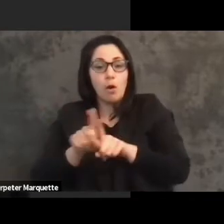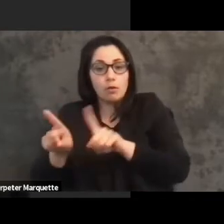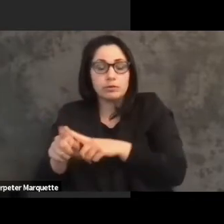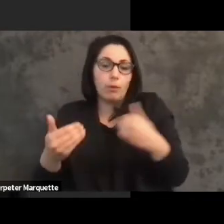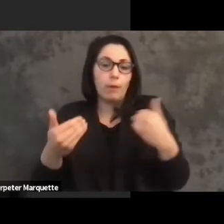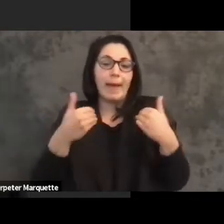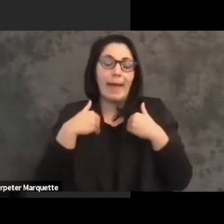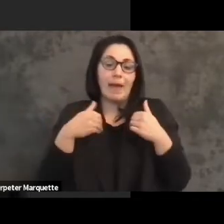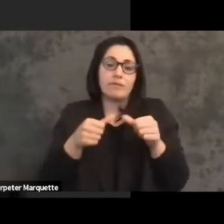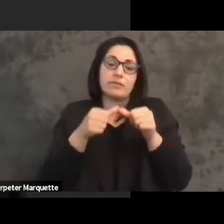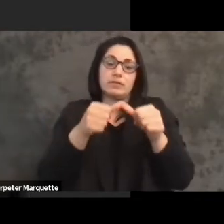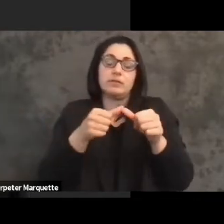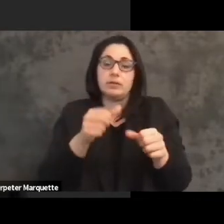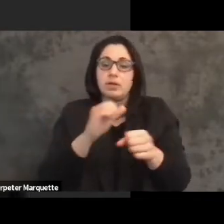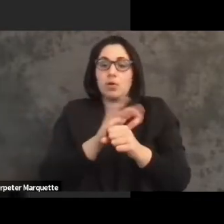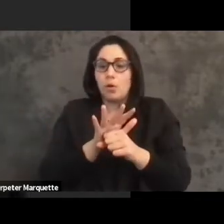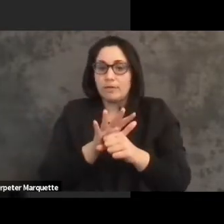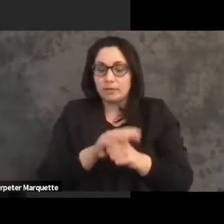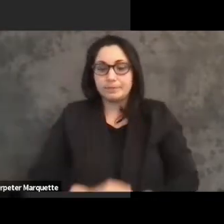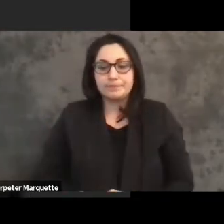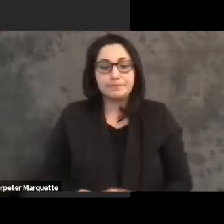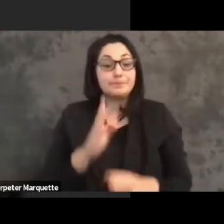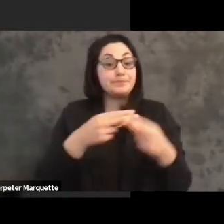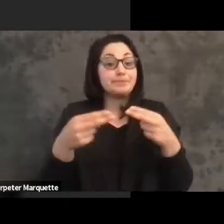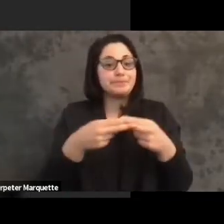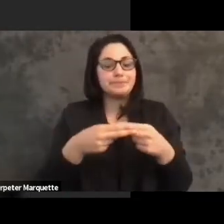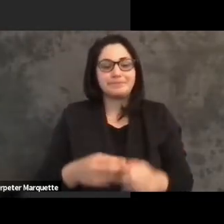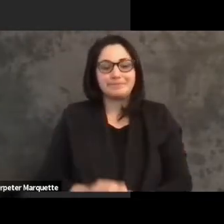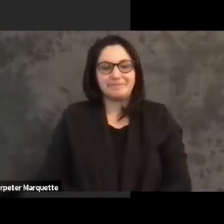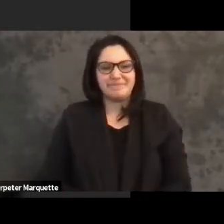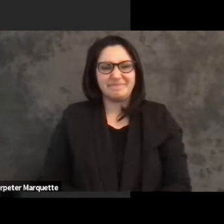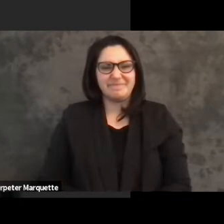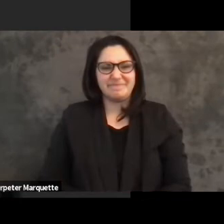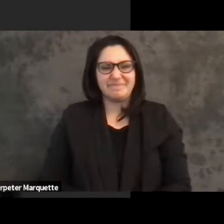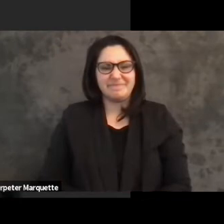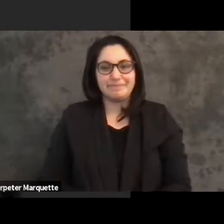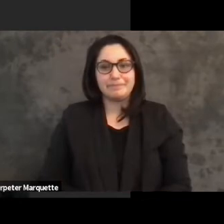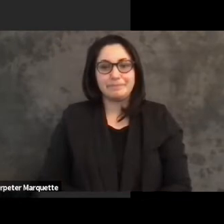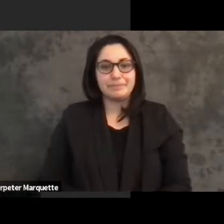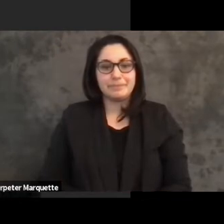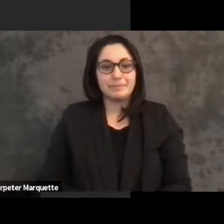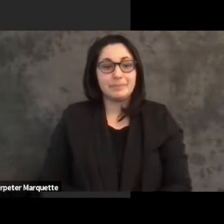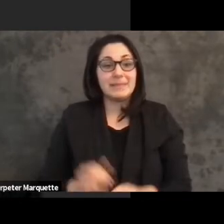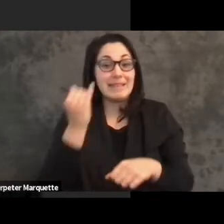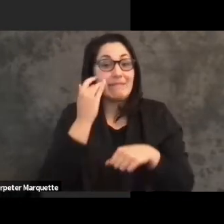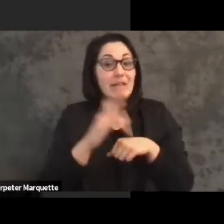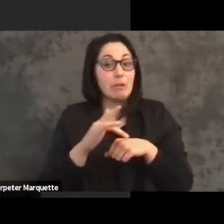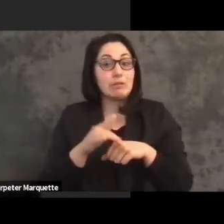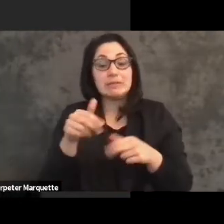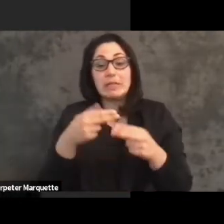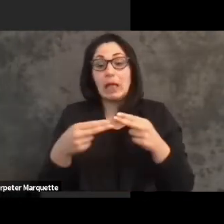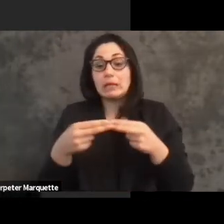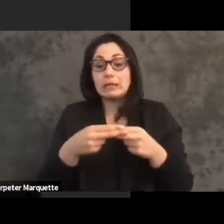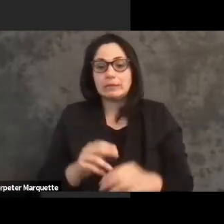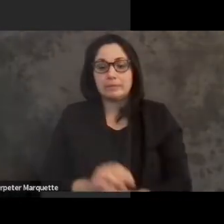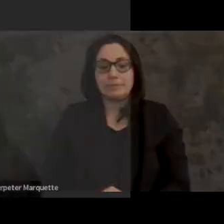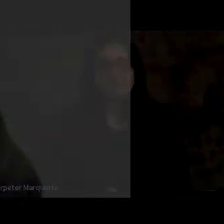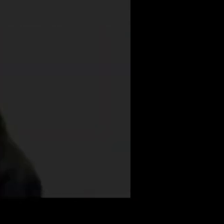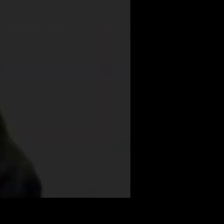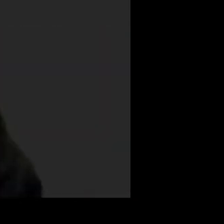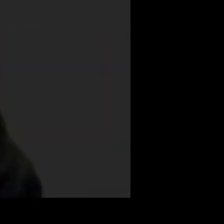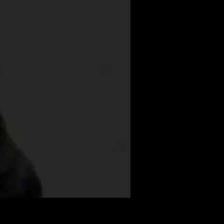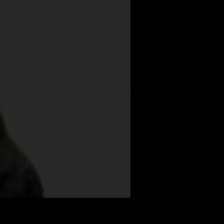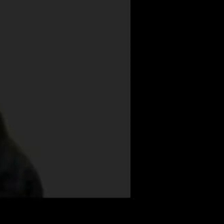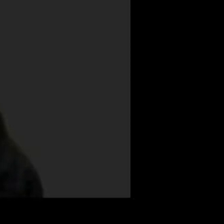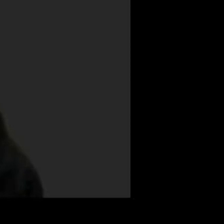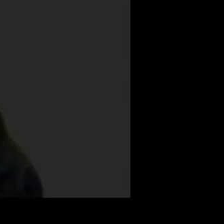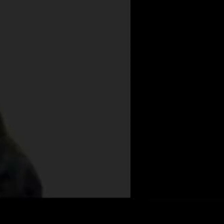as we’ll hear, people living with HIV are dealing with Long COVID. Next slide. The Stop.Rest.Pace